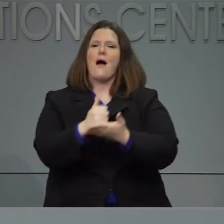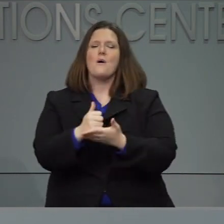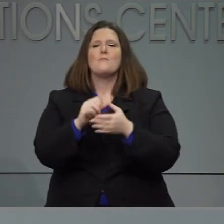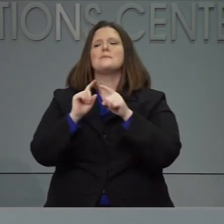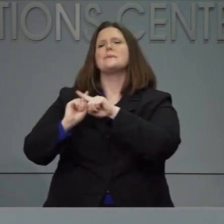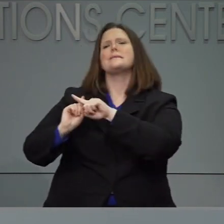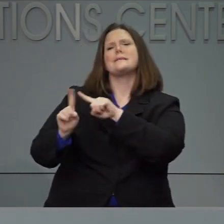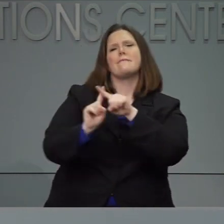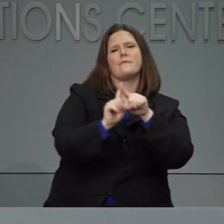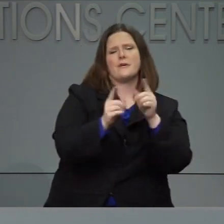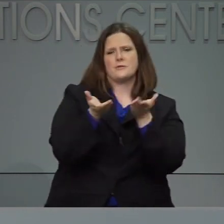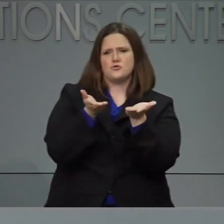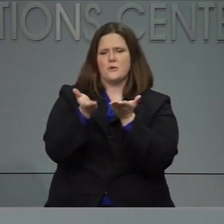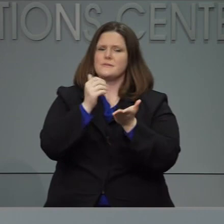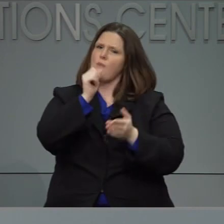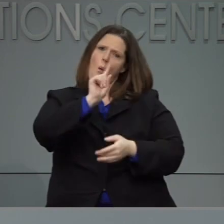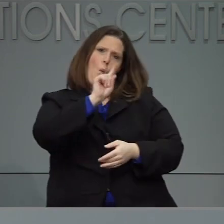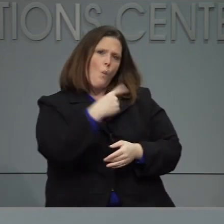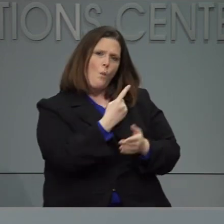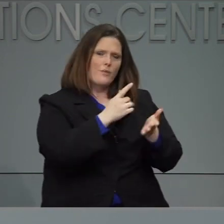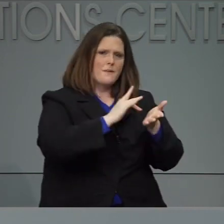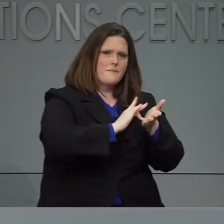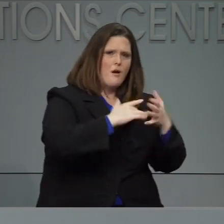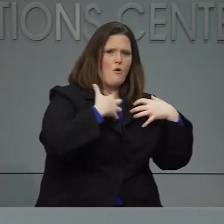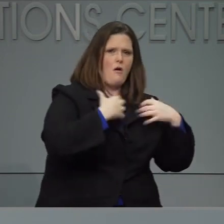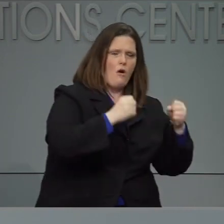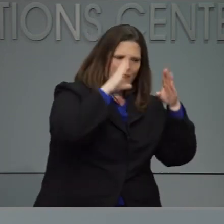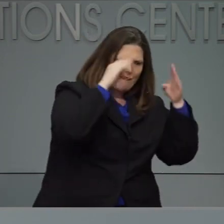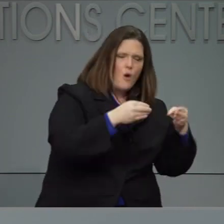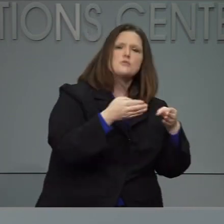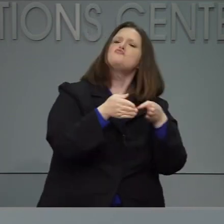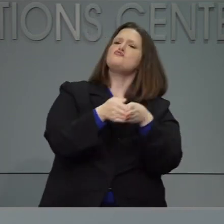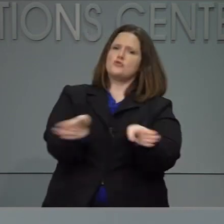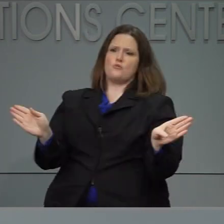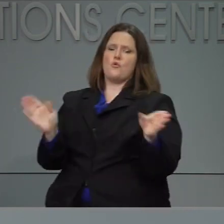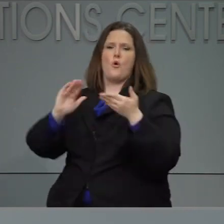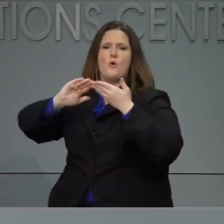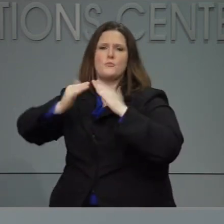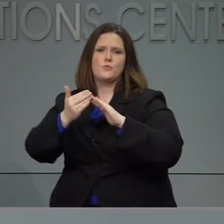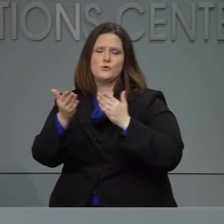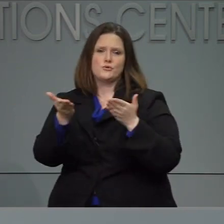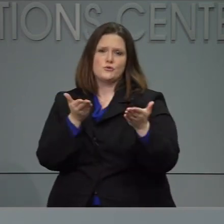OUR STATE'S INFRASTRUCTURE TO BUY HEALTH AND NOT JUST HEALTH CARE.